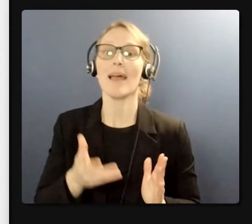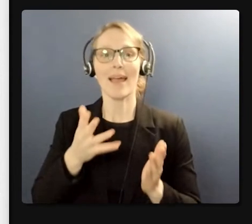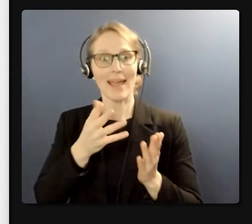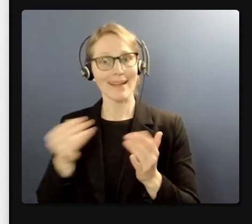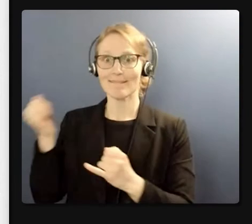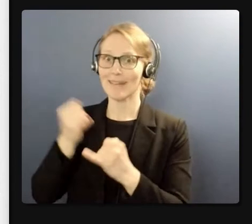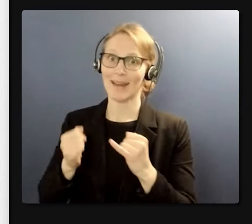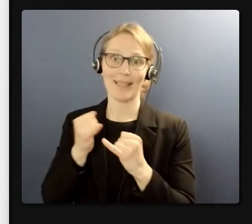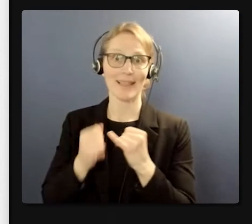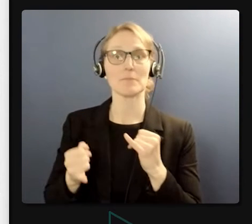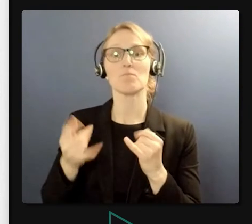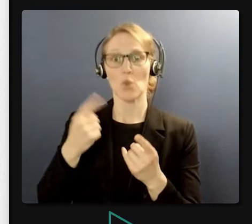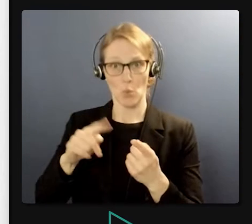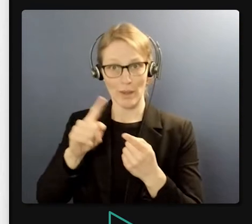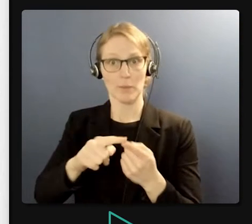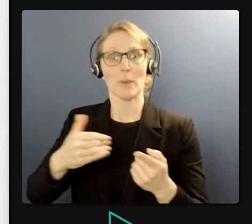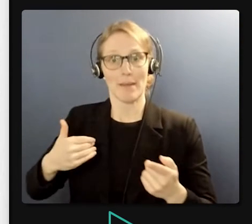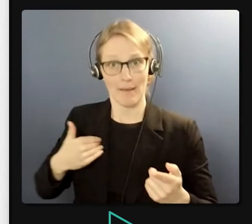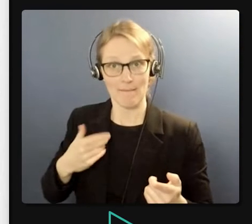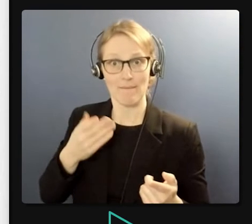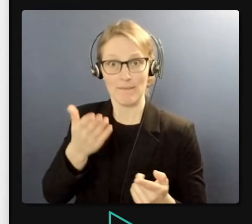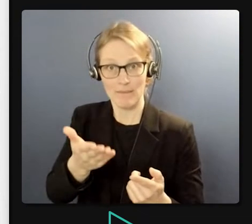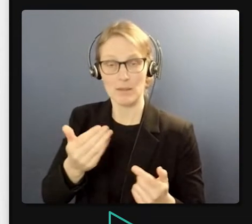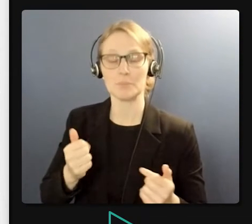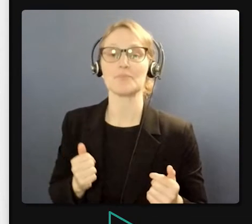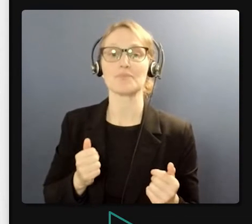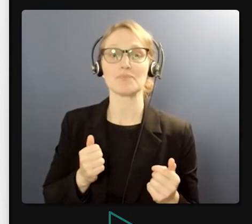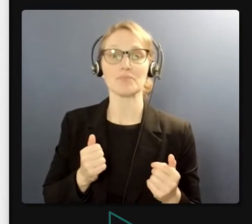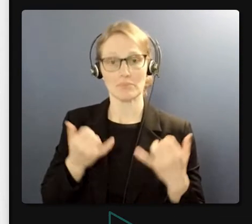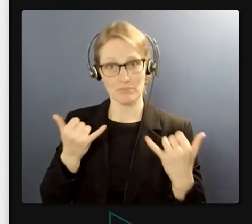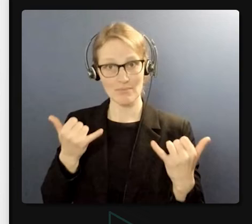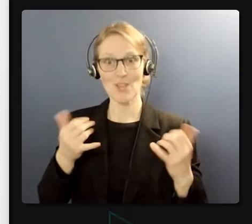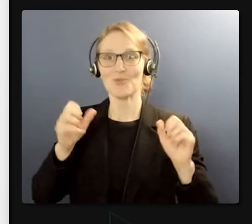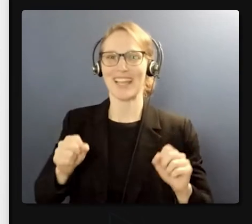And then finally, when we have this, we can now try out a shader.